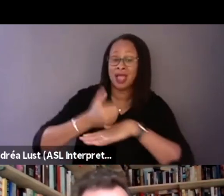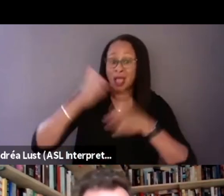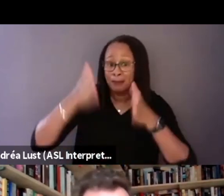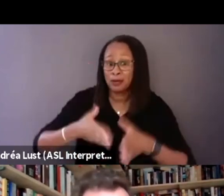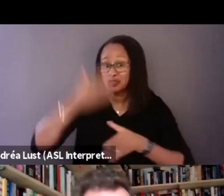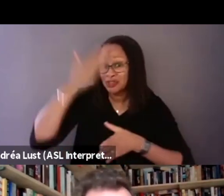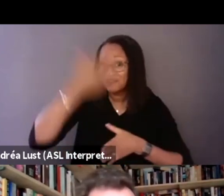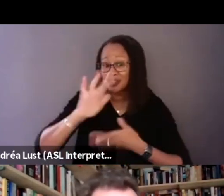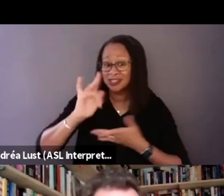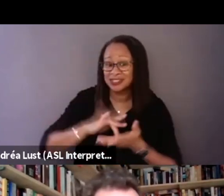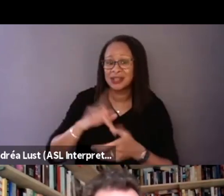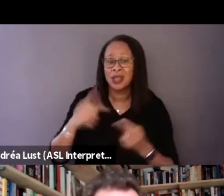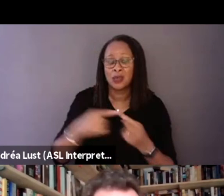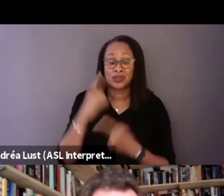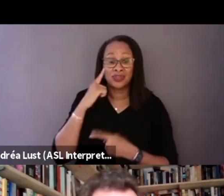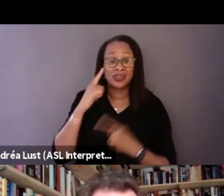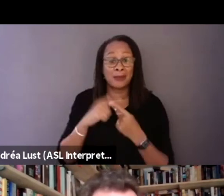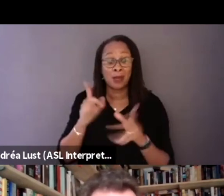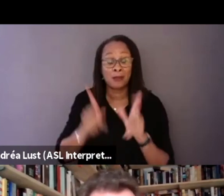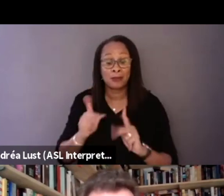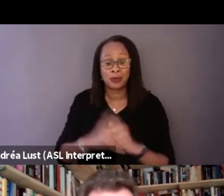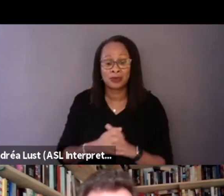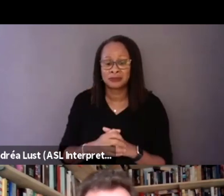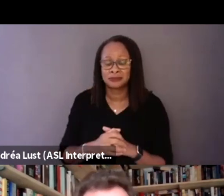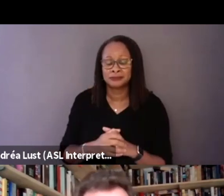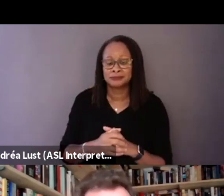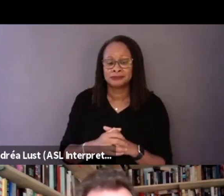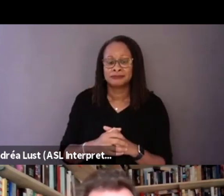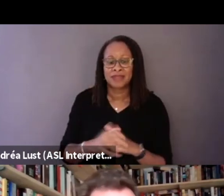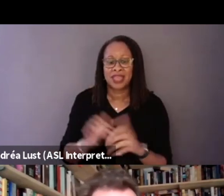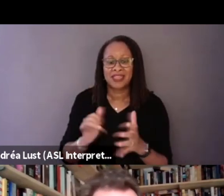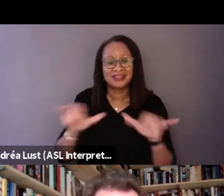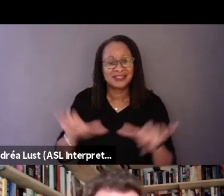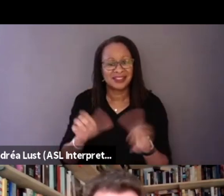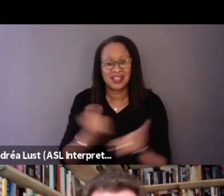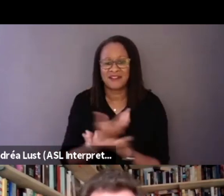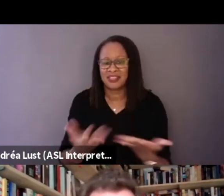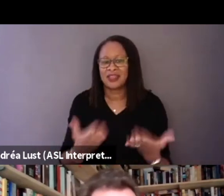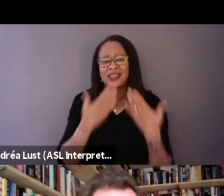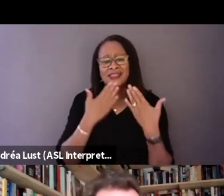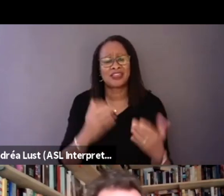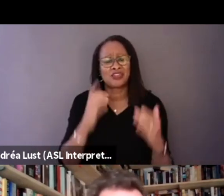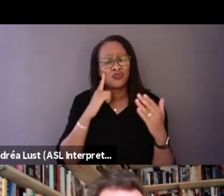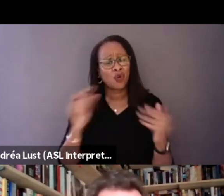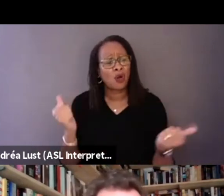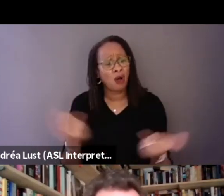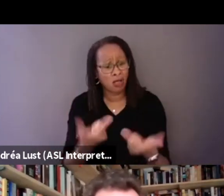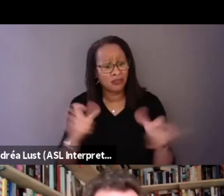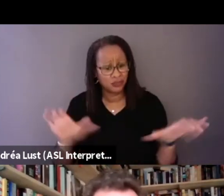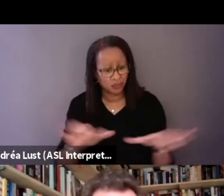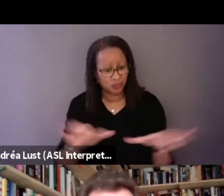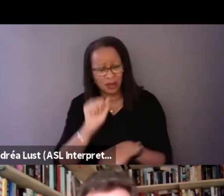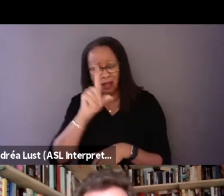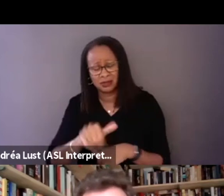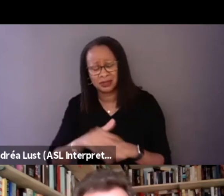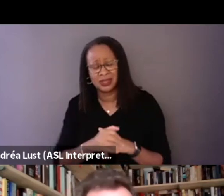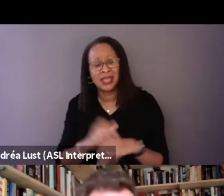when you make it about people that does everything. So Ady, thank you for all you've done to make the country better